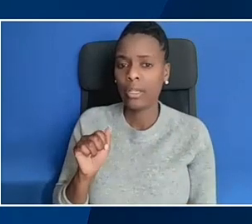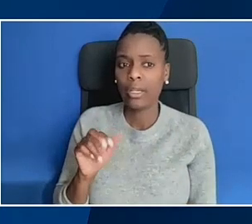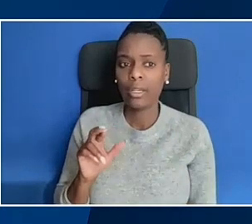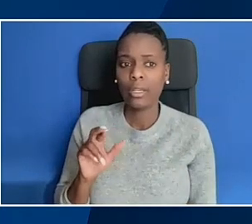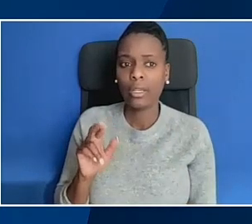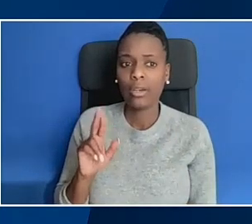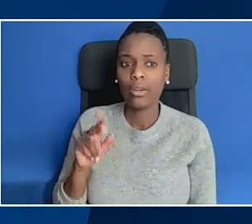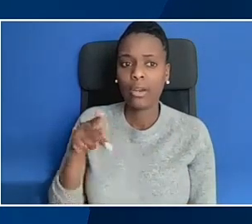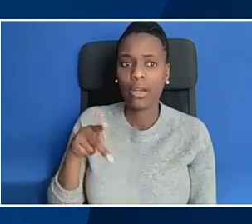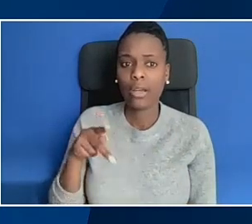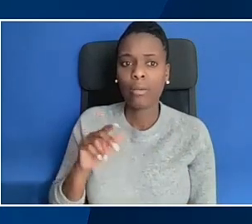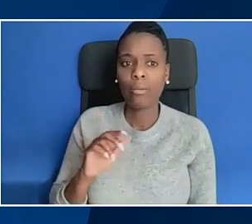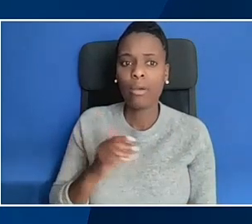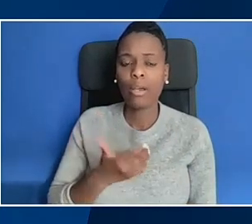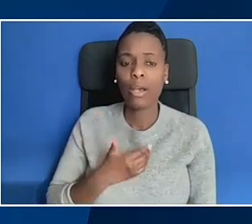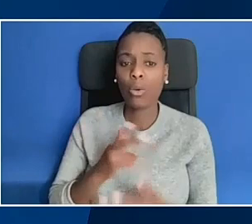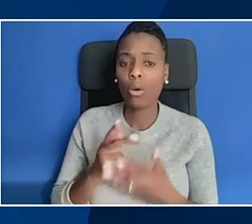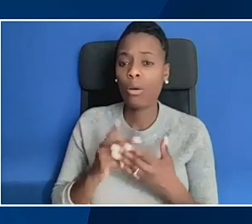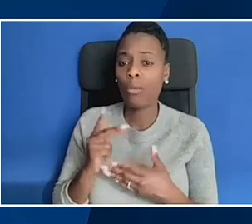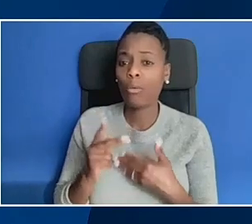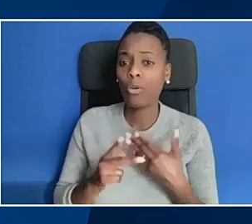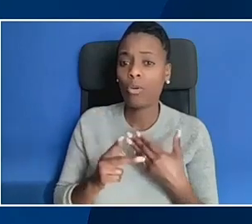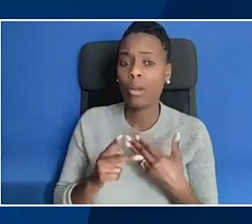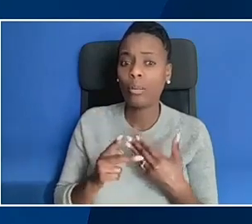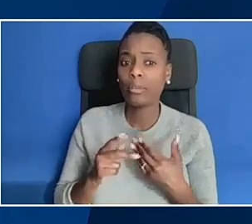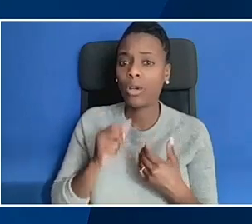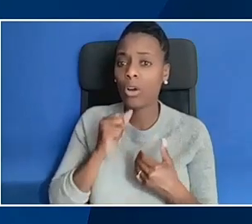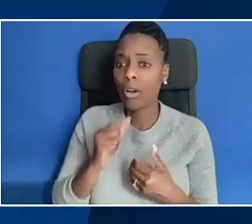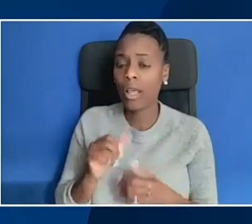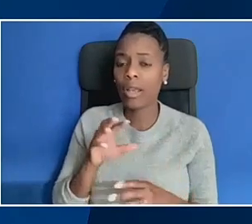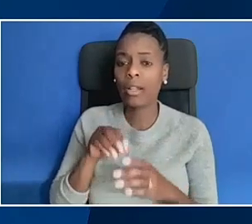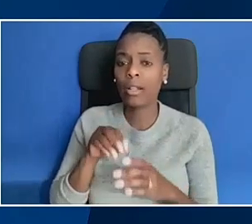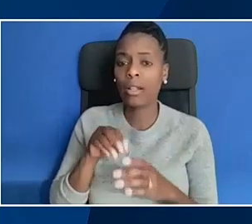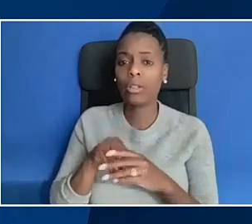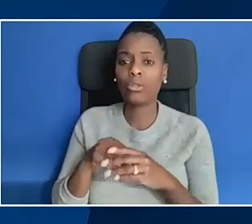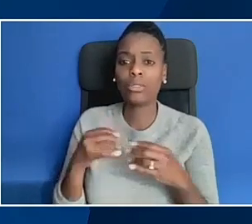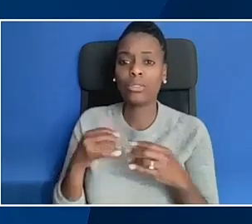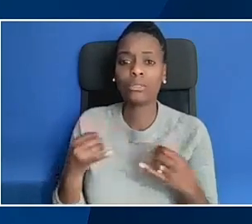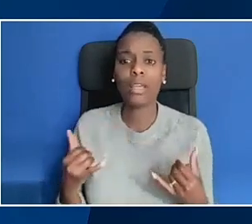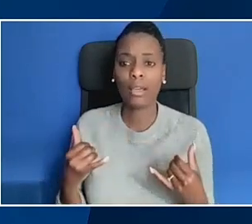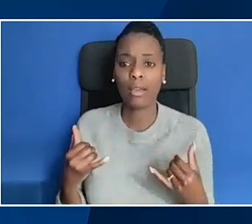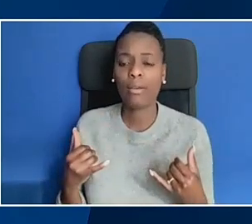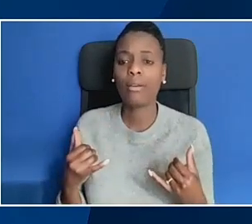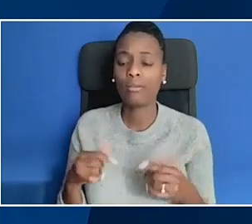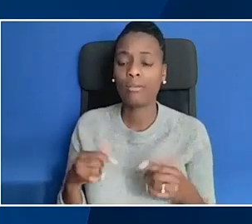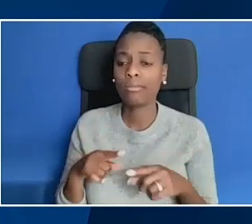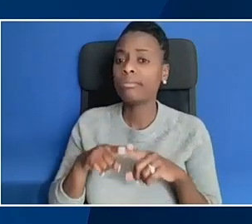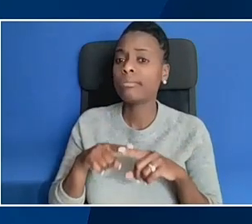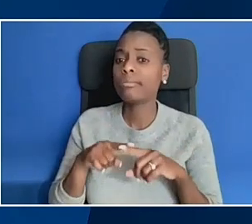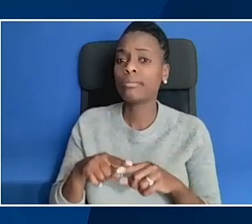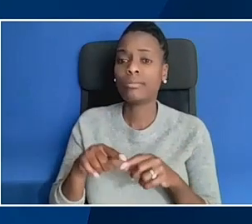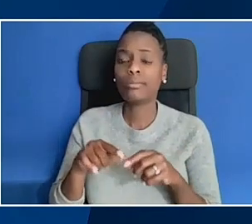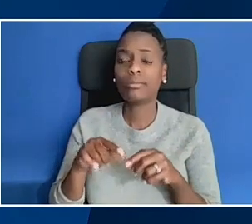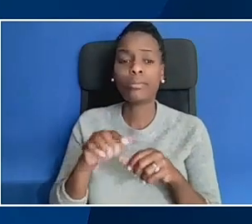programs that are inclusive now and they are dependent on local and other state funding decisions.